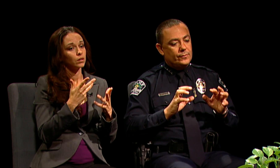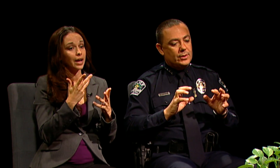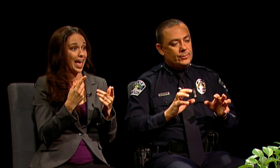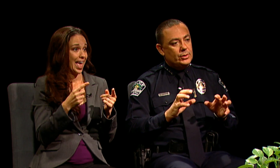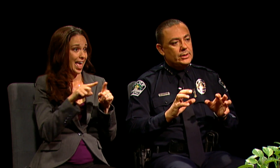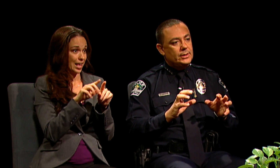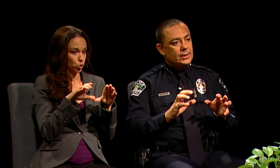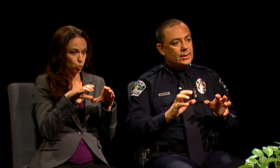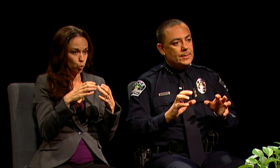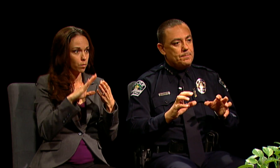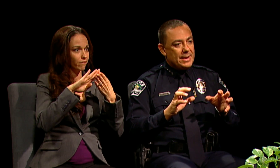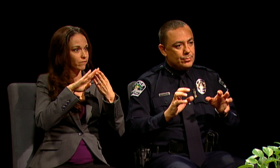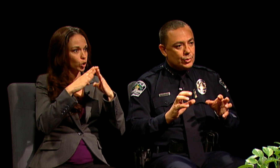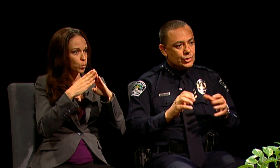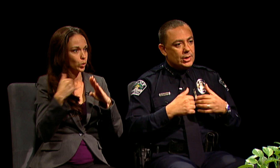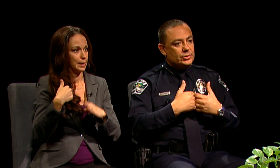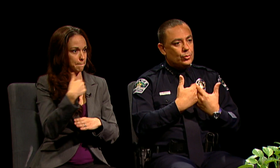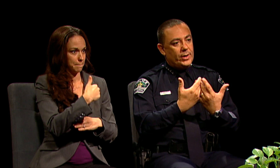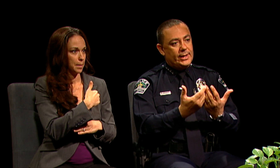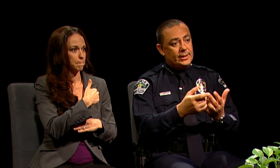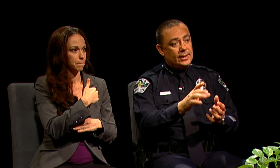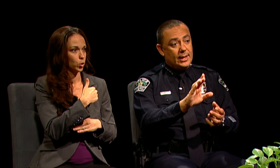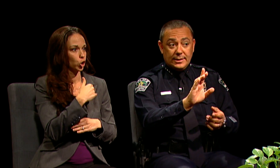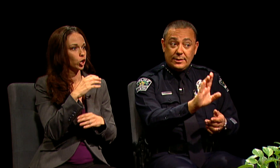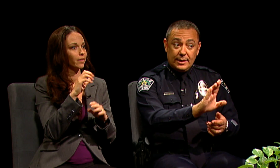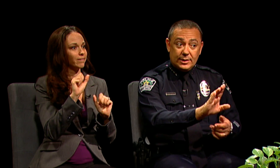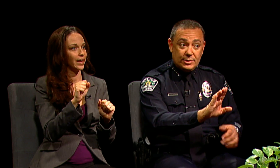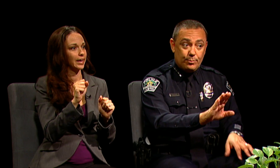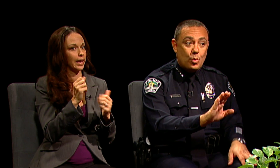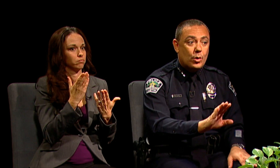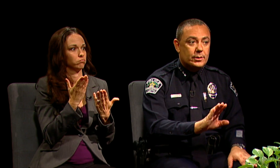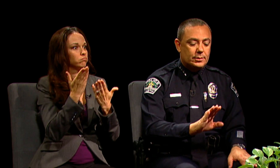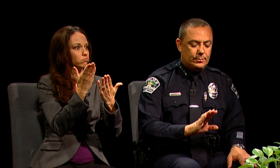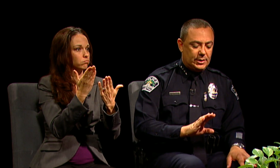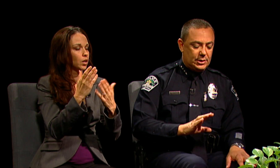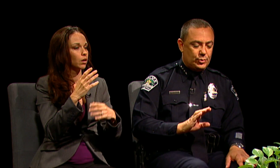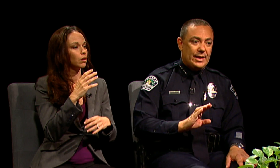OF COMMUNITY MEMBERS TO WEIGH IN. AND I THINK IT'S IMPORTANT BECAUSE WE HAVE